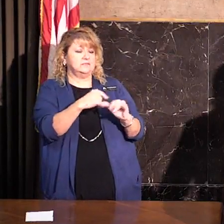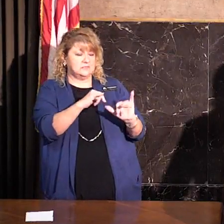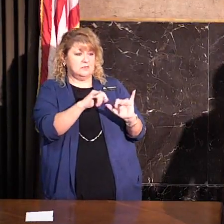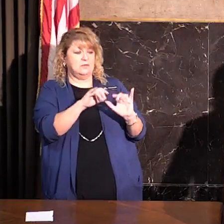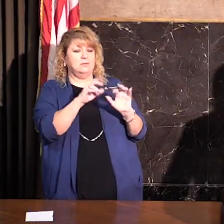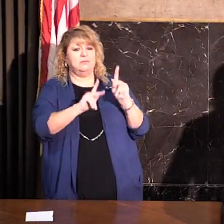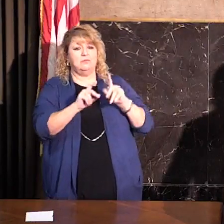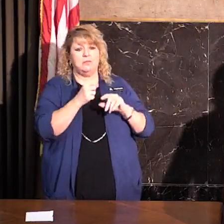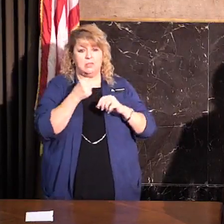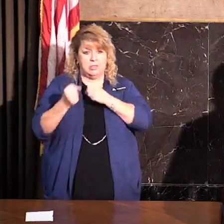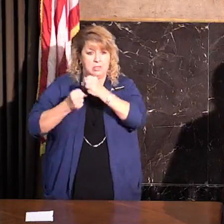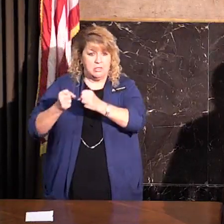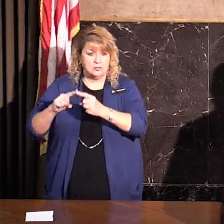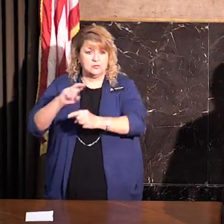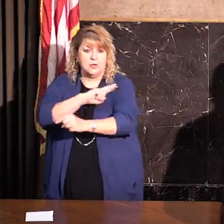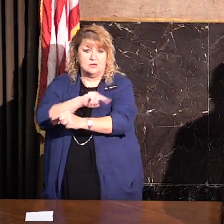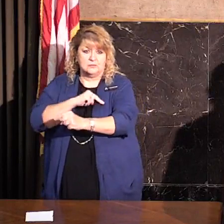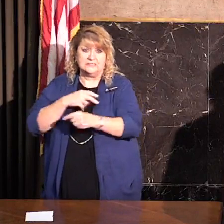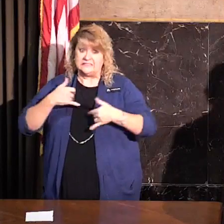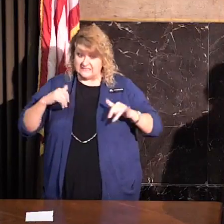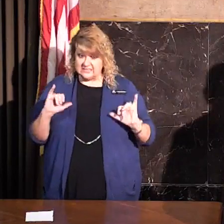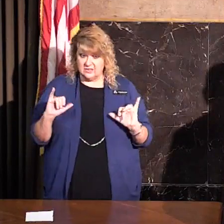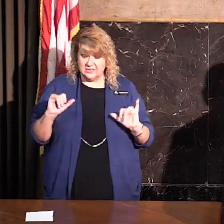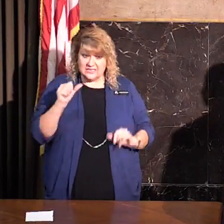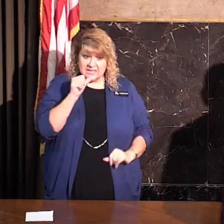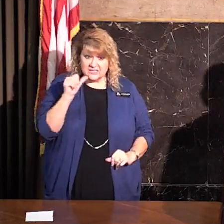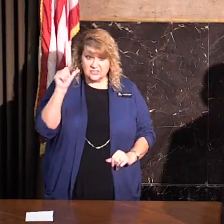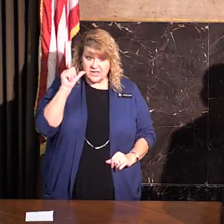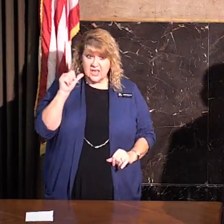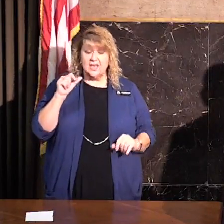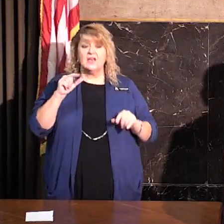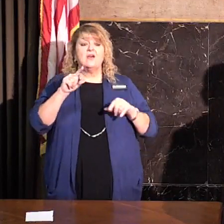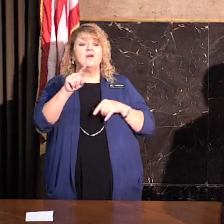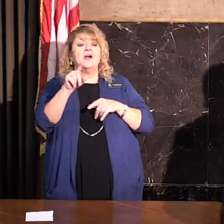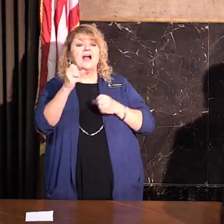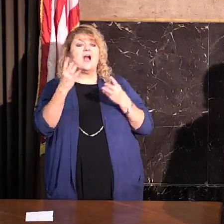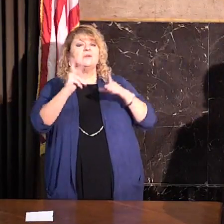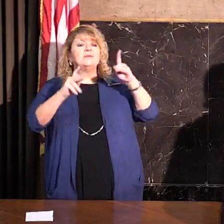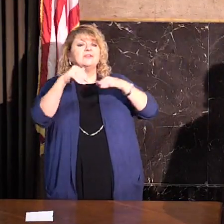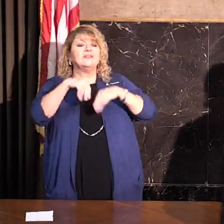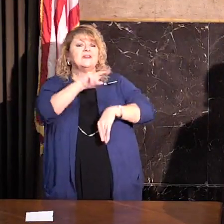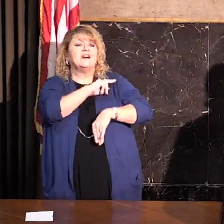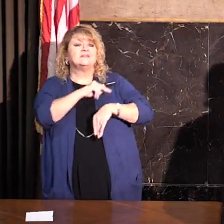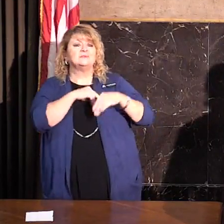hospitalizations In fact, yesterday, we dipped below a